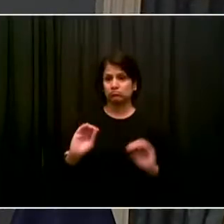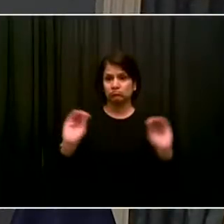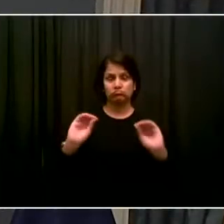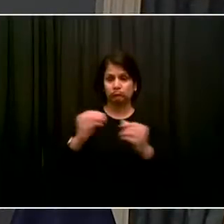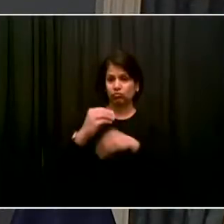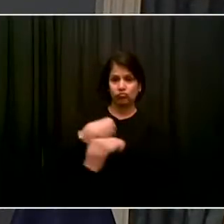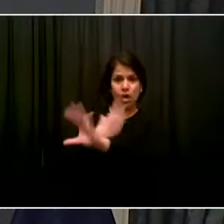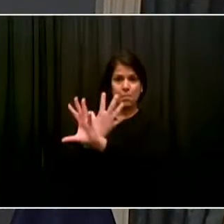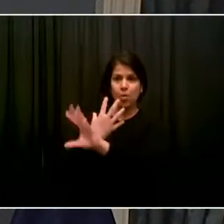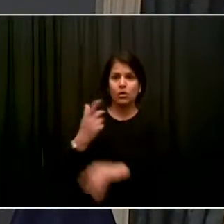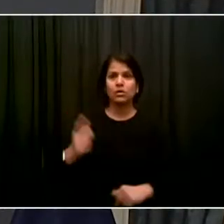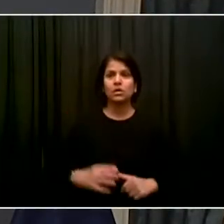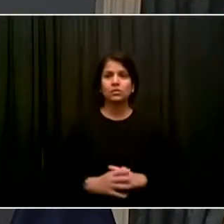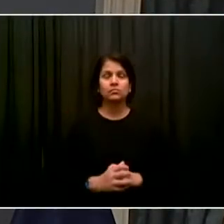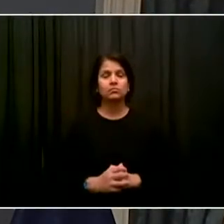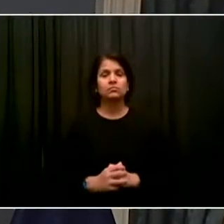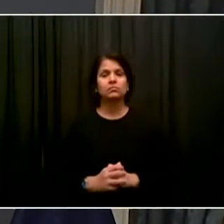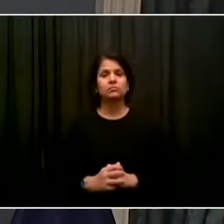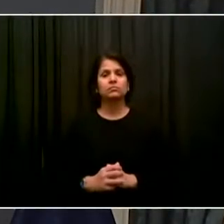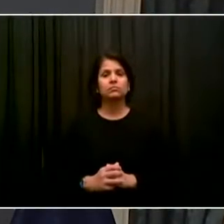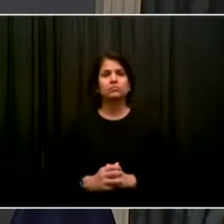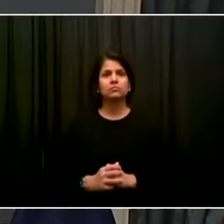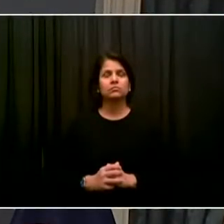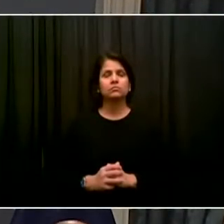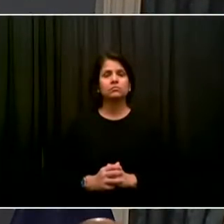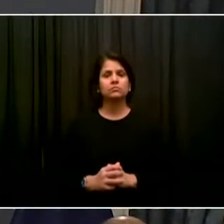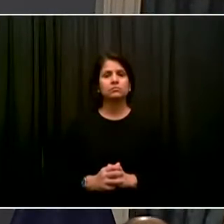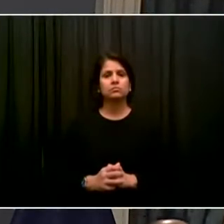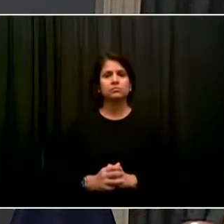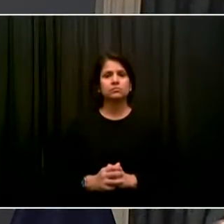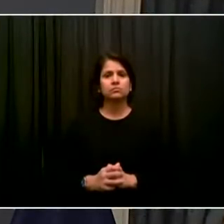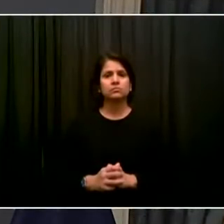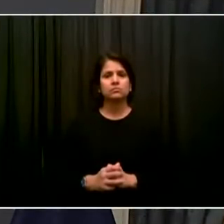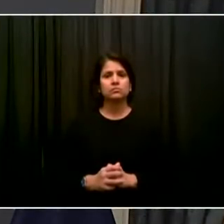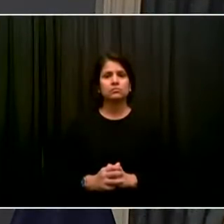WE'E VBEEN VHAI NGCONVERSATION THERE IS AN ANNOUNCEMENT TO BE MADE, WE WILL MAKE THAT. THERE